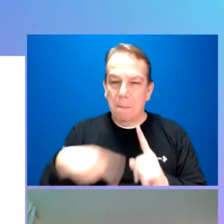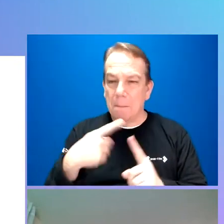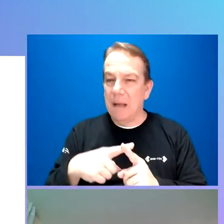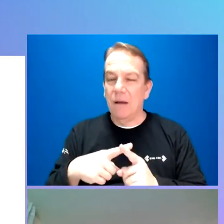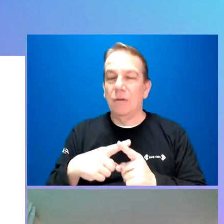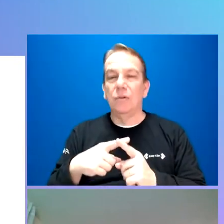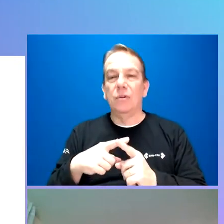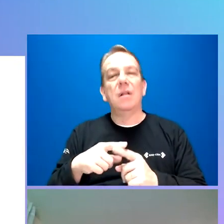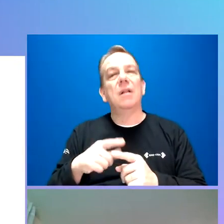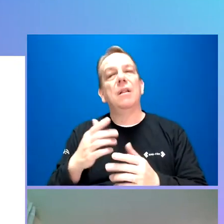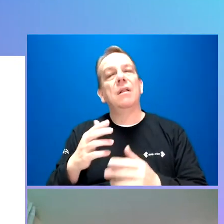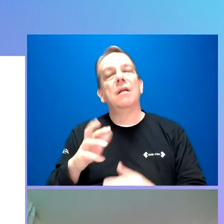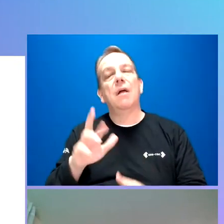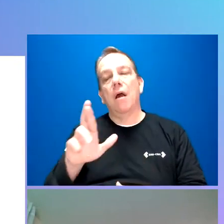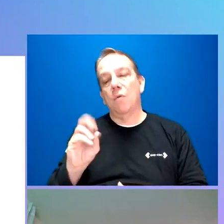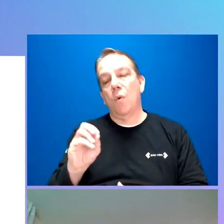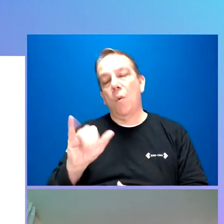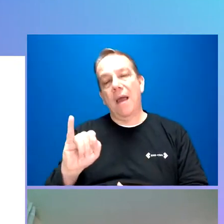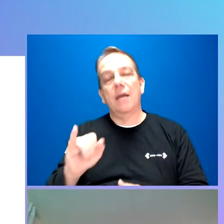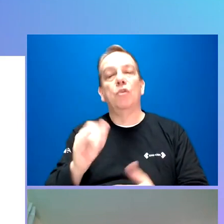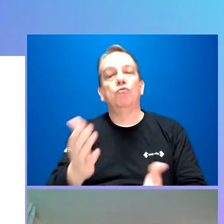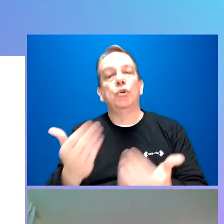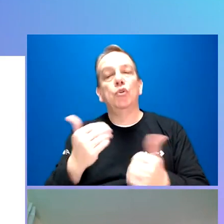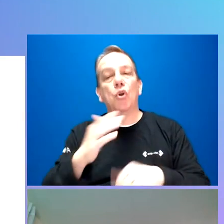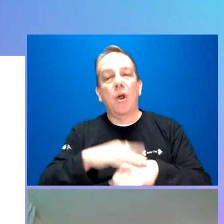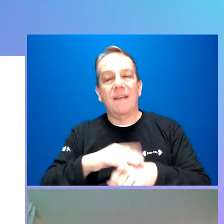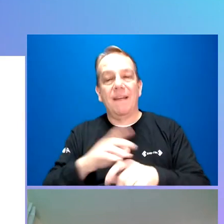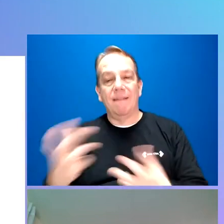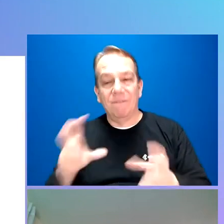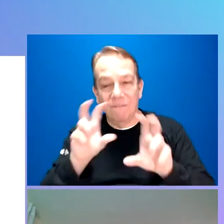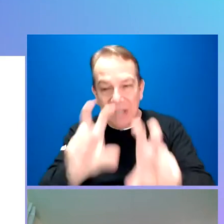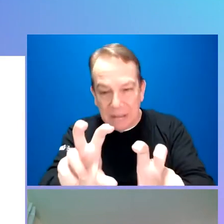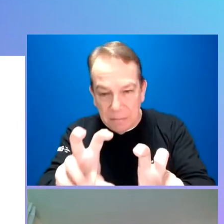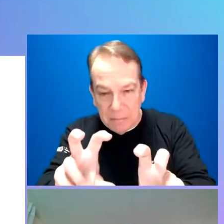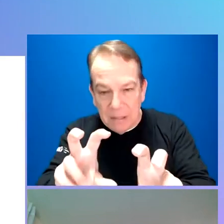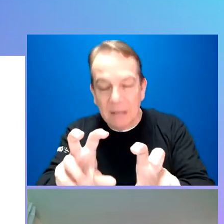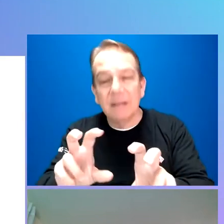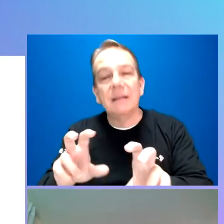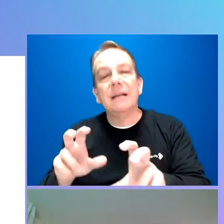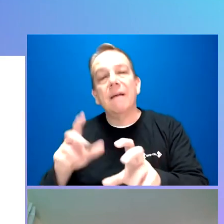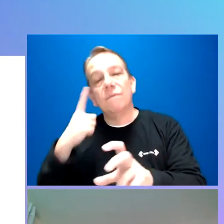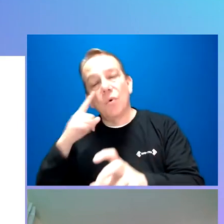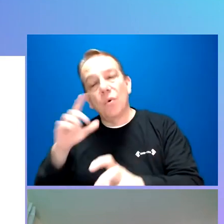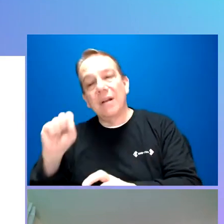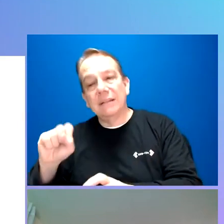ment, uh, uh, of accessibility